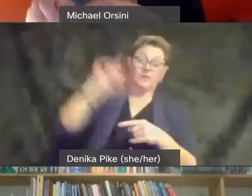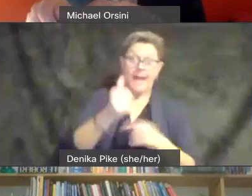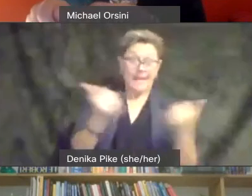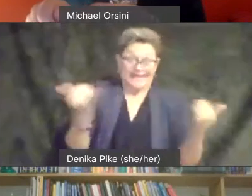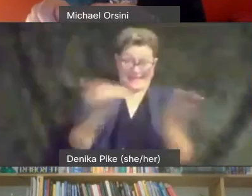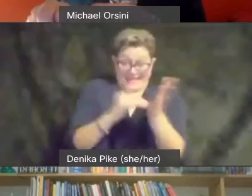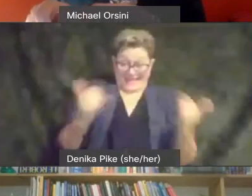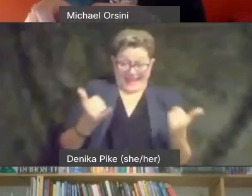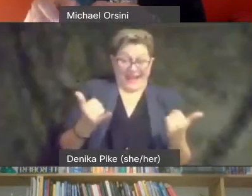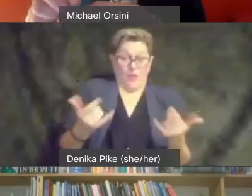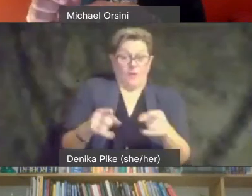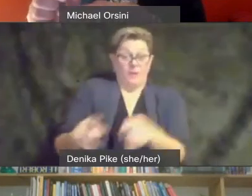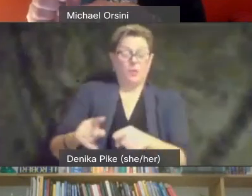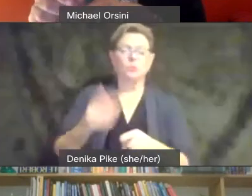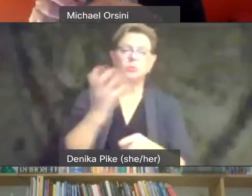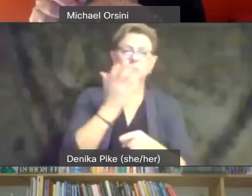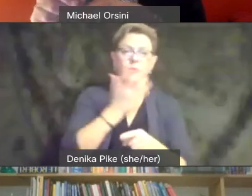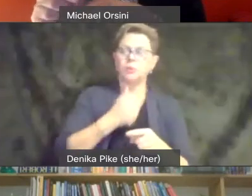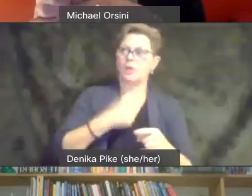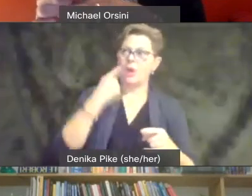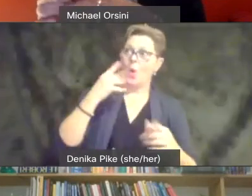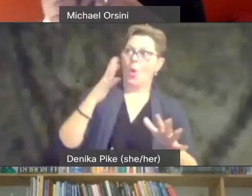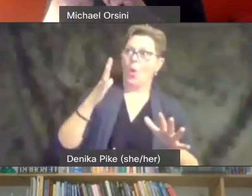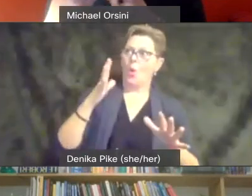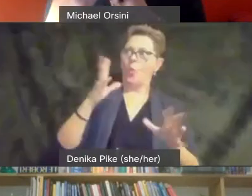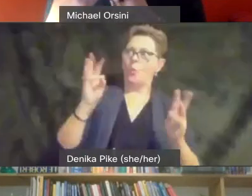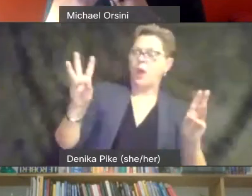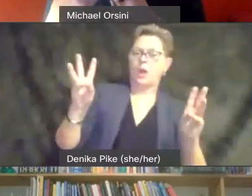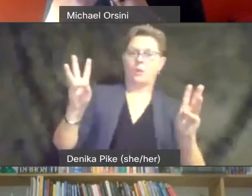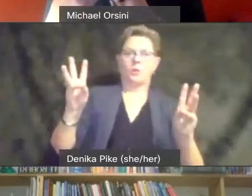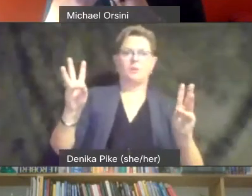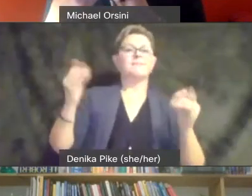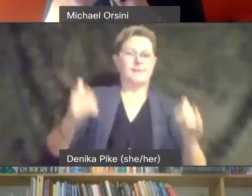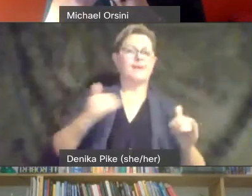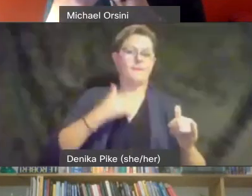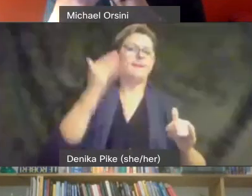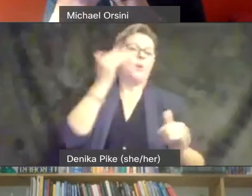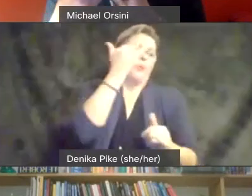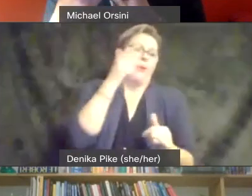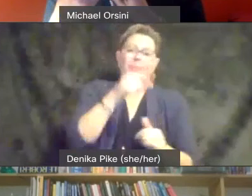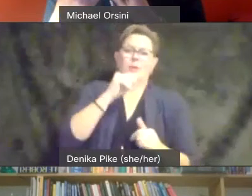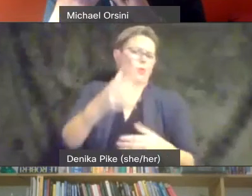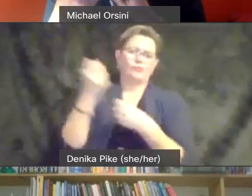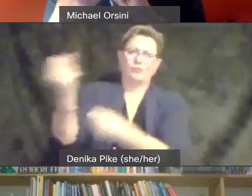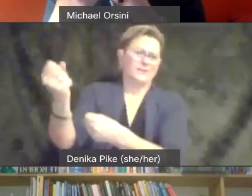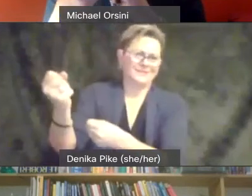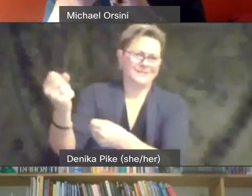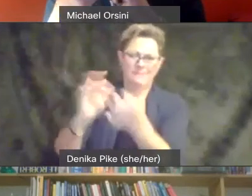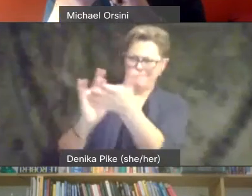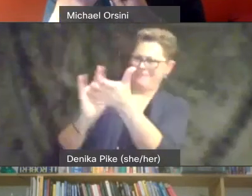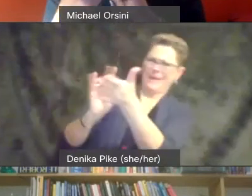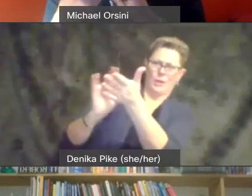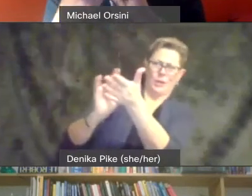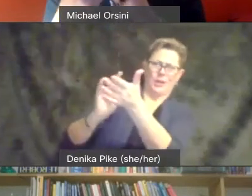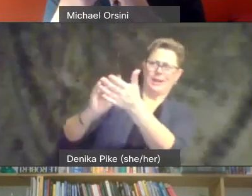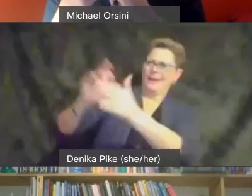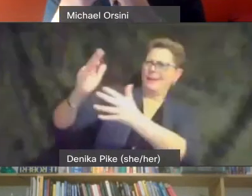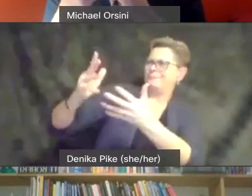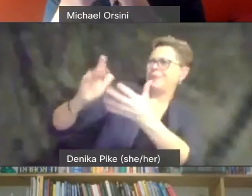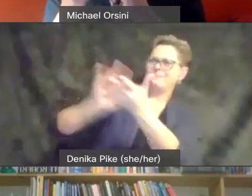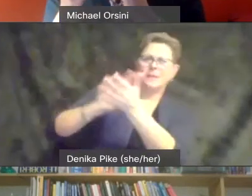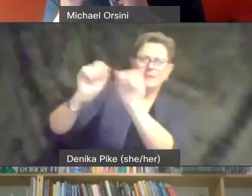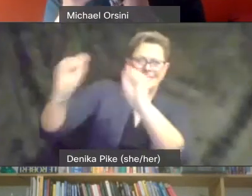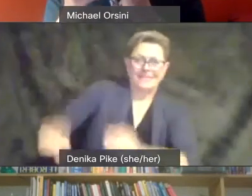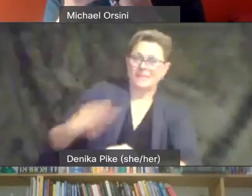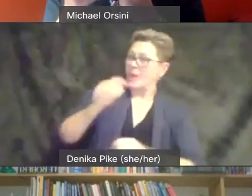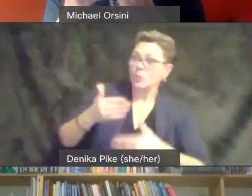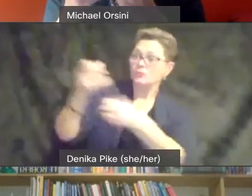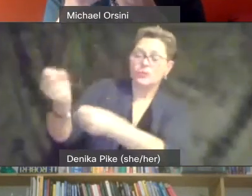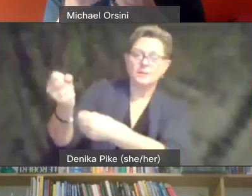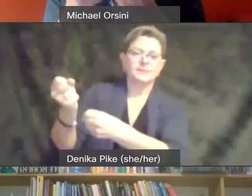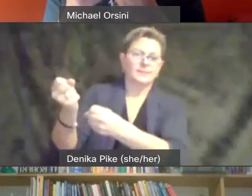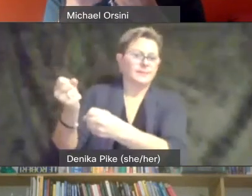So, in those cases, it's like, no, okay, I understand why they don't have a strong trust, especially in the medical establishment medical establishment has not proved itself and that's also on an individual level with medical racism.